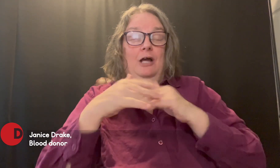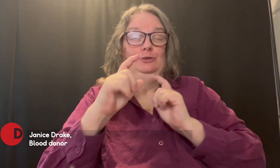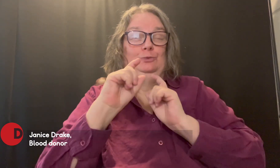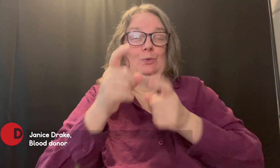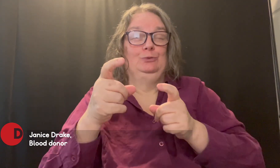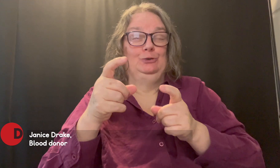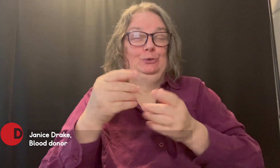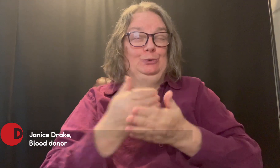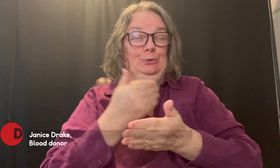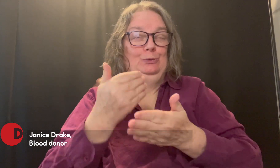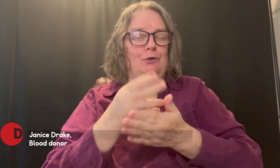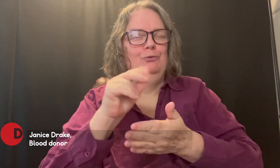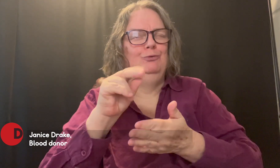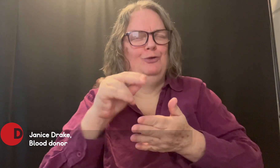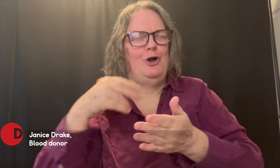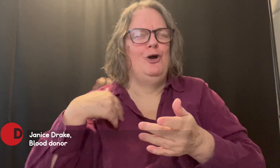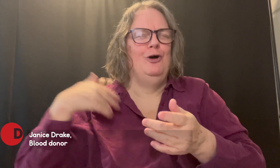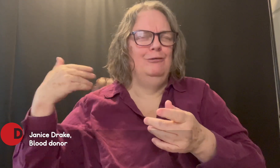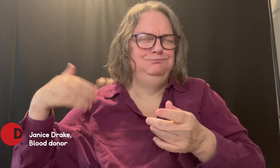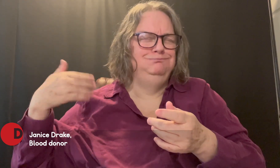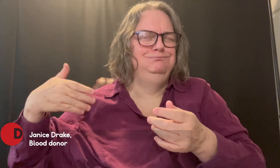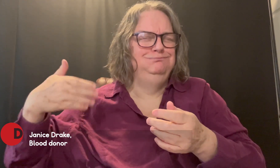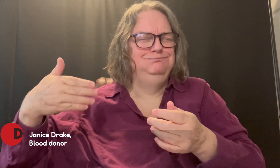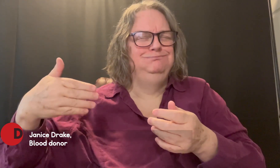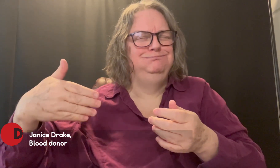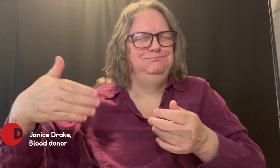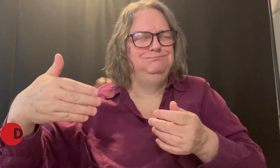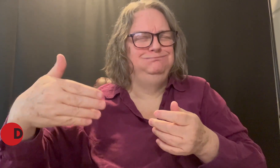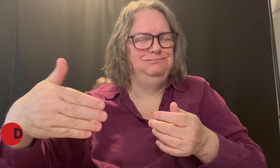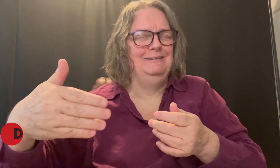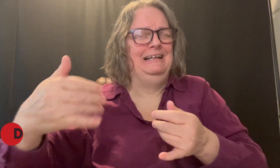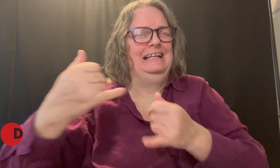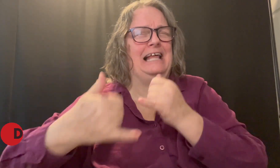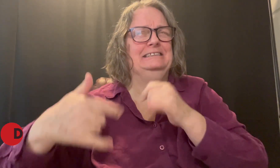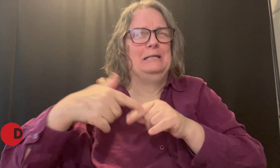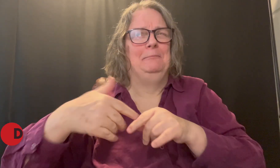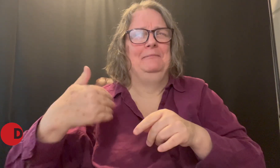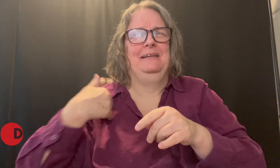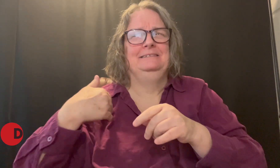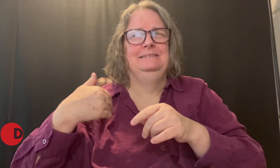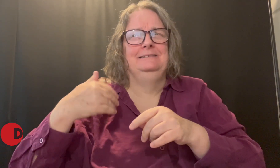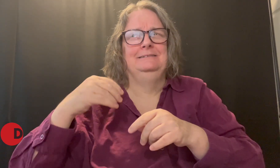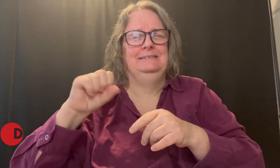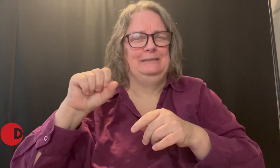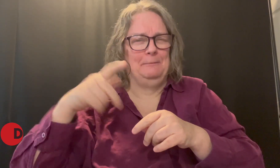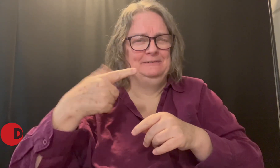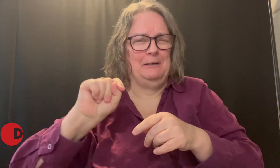Donating blood is not new; I have done it previously, the last time in September.